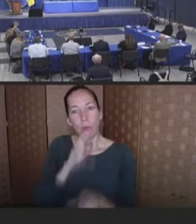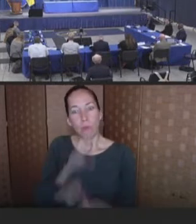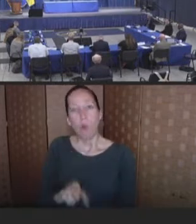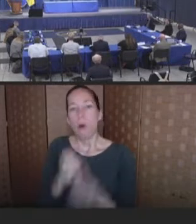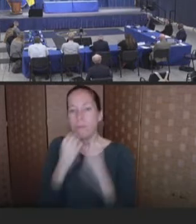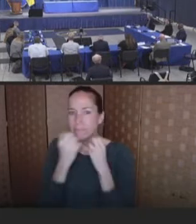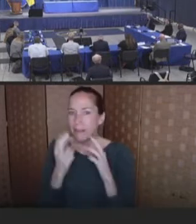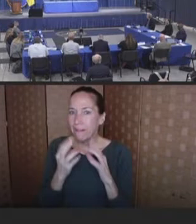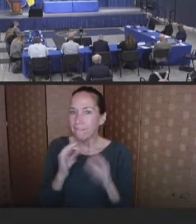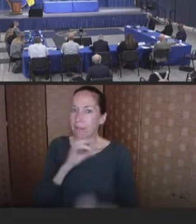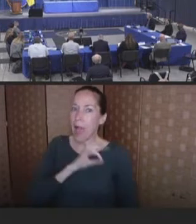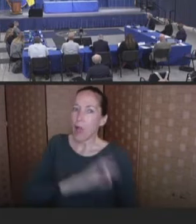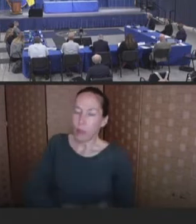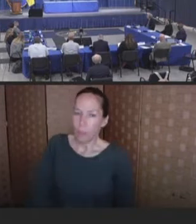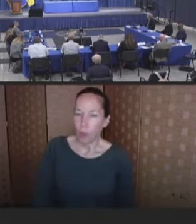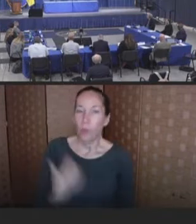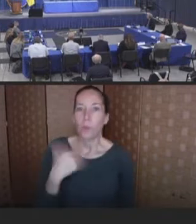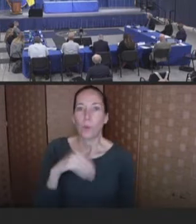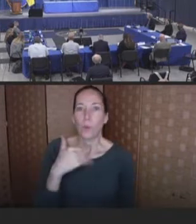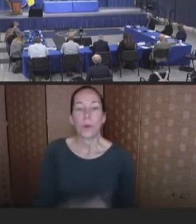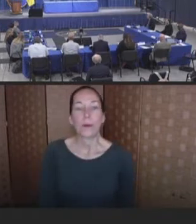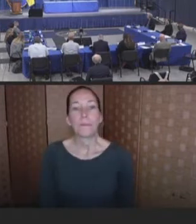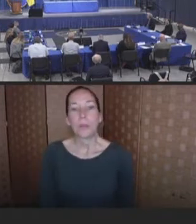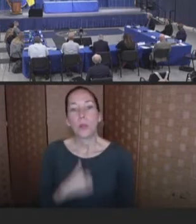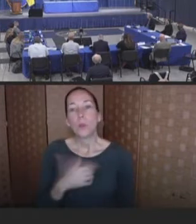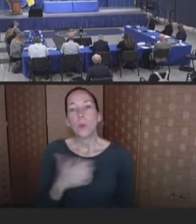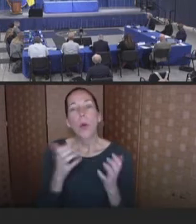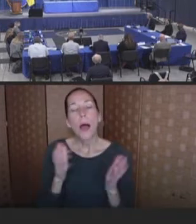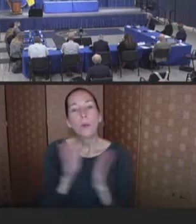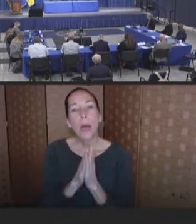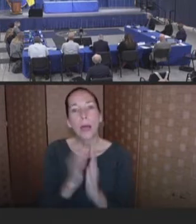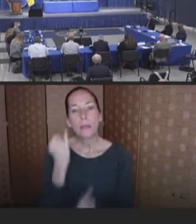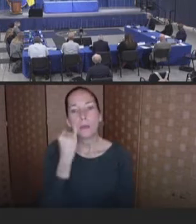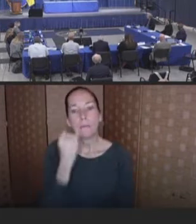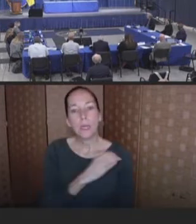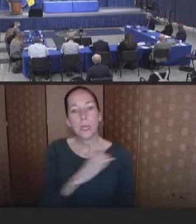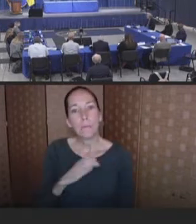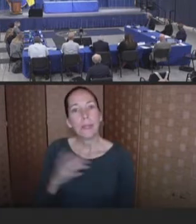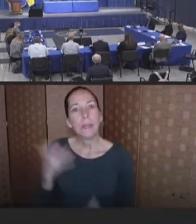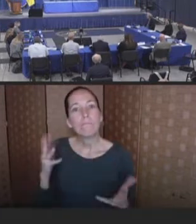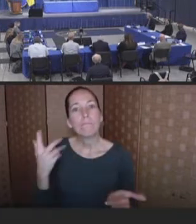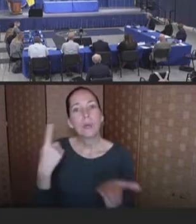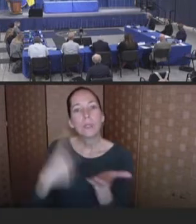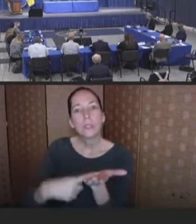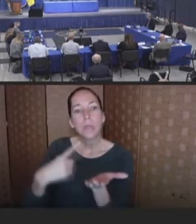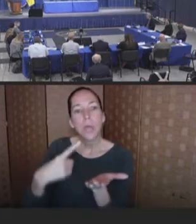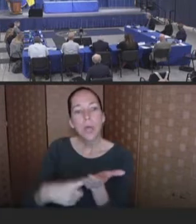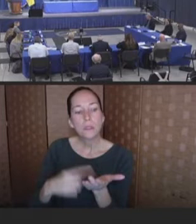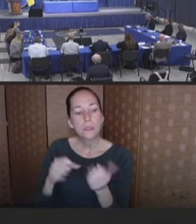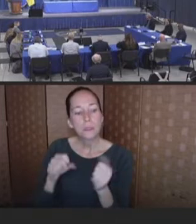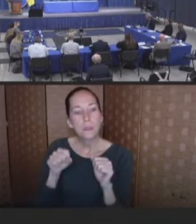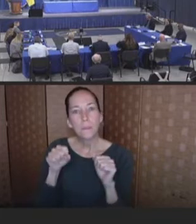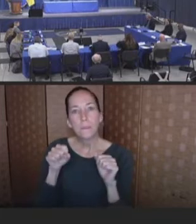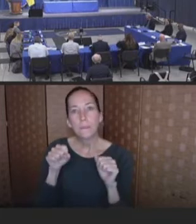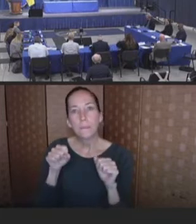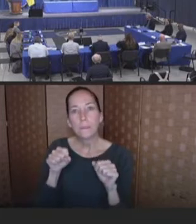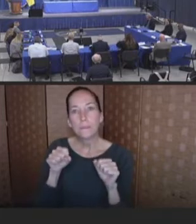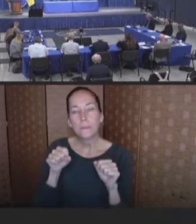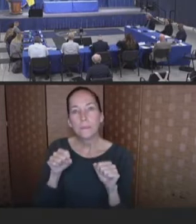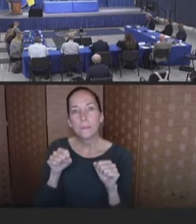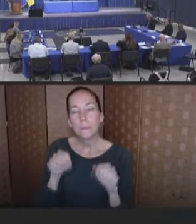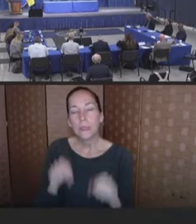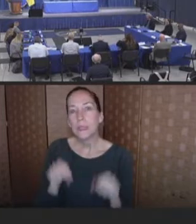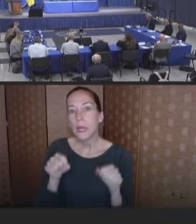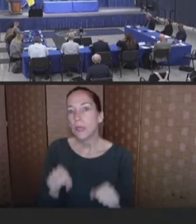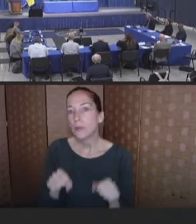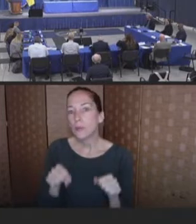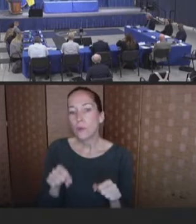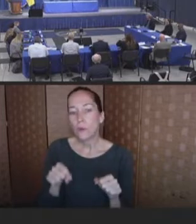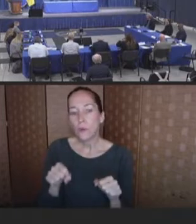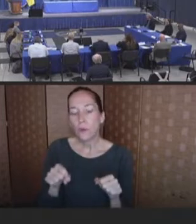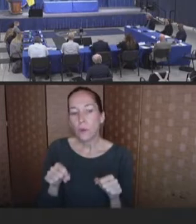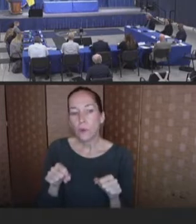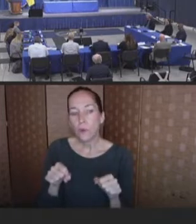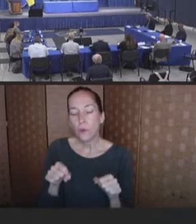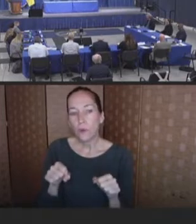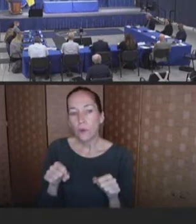I wanted to ask whether the committee discussed the potential inclusion of a more explicit